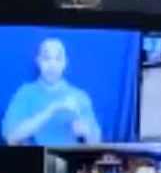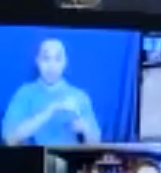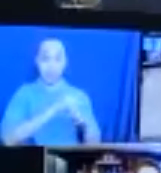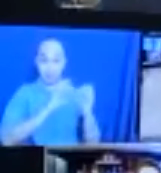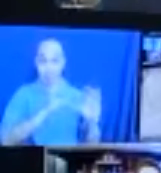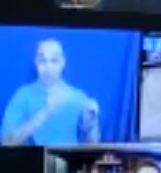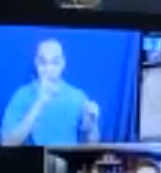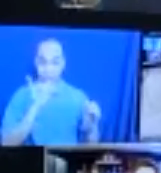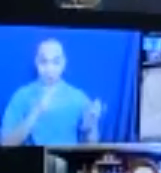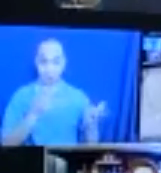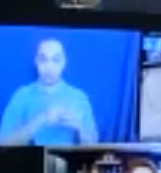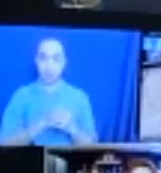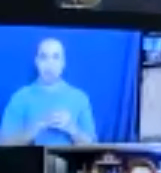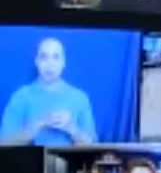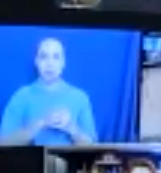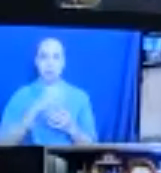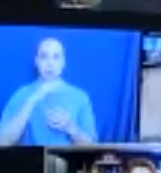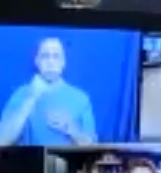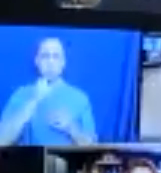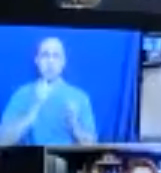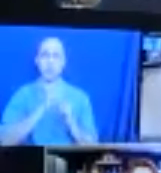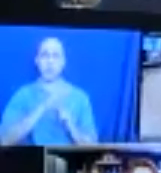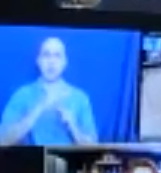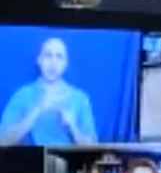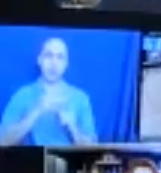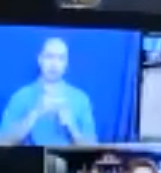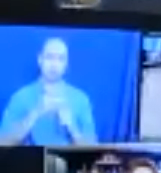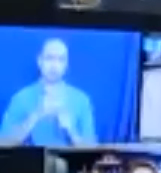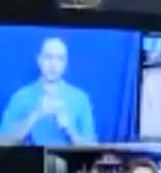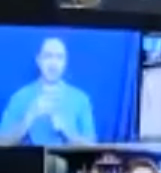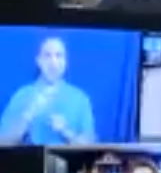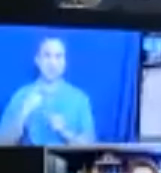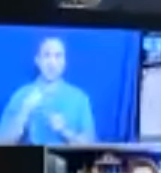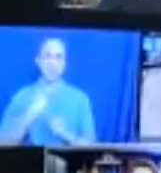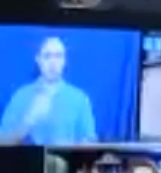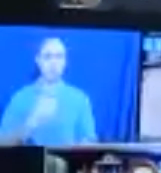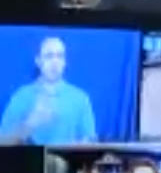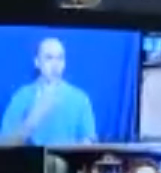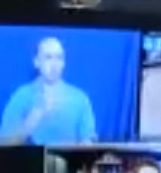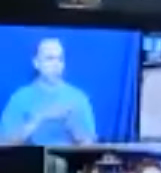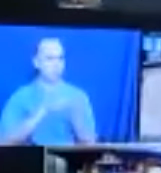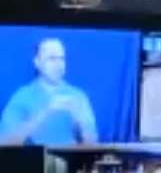EGOTISTICAL, I WILL GIVE YOU A BAD YELP REVIEW. MY ELDERS WITH THEIR HEAVY ACCENT. FELICIA: